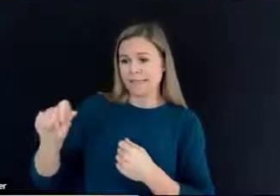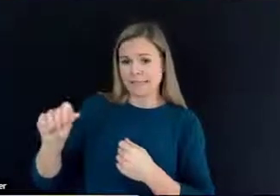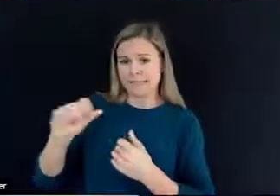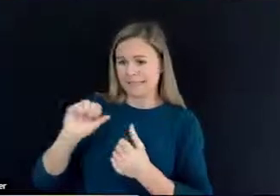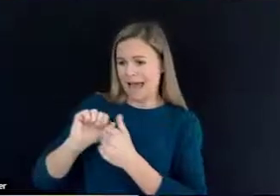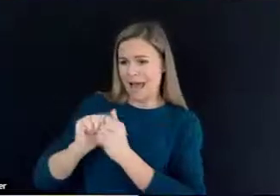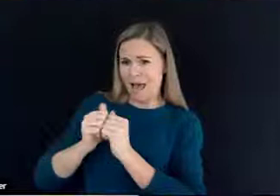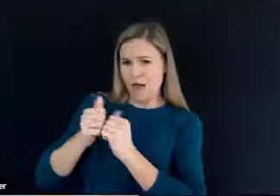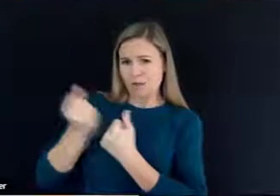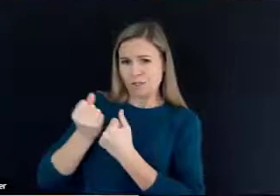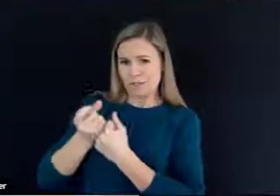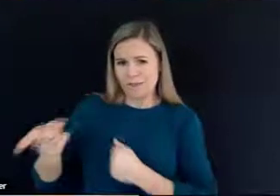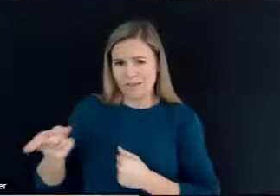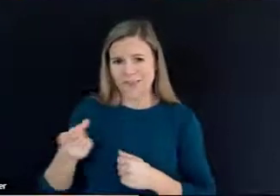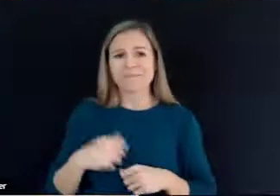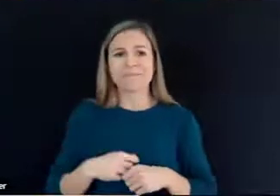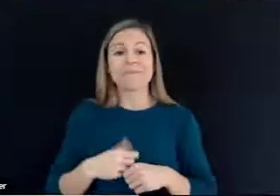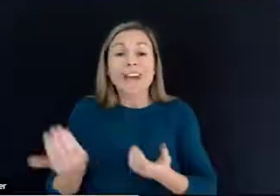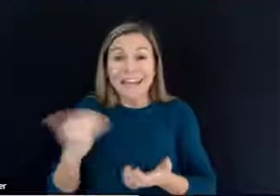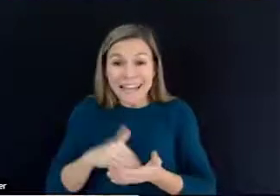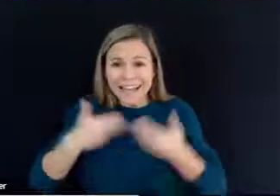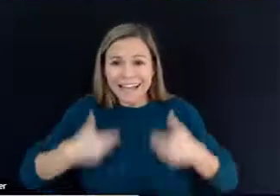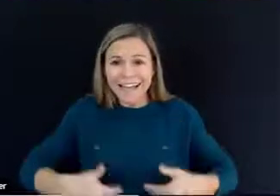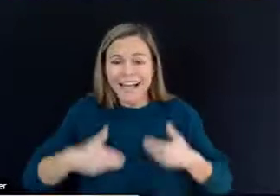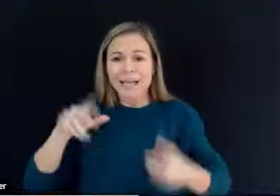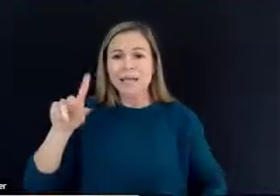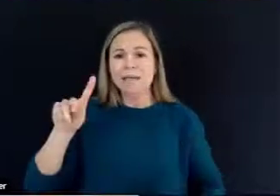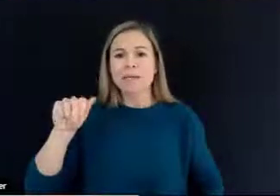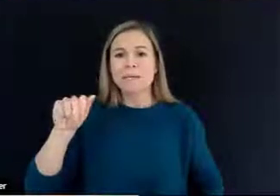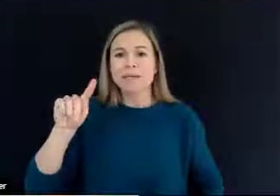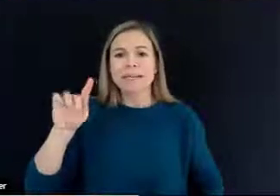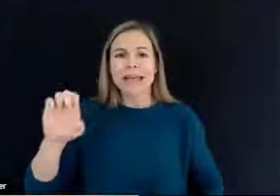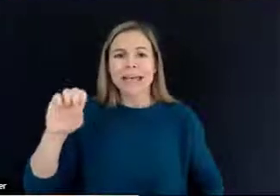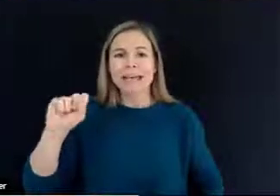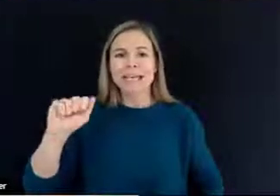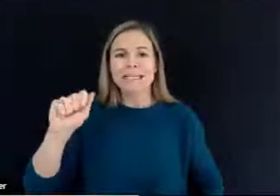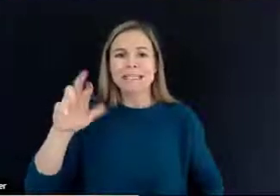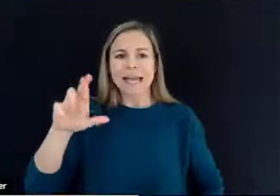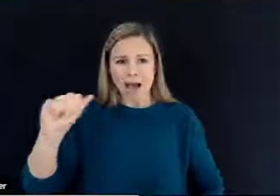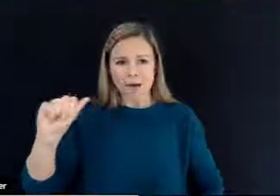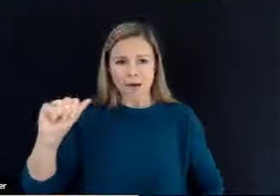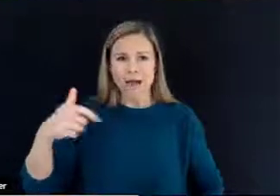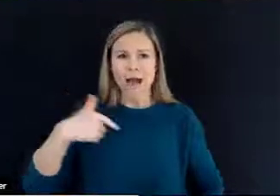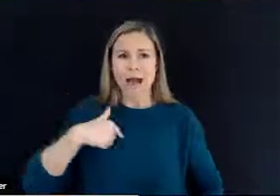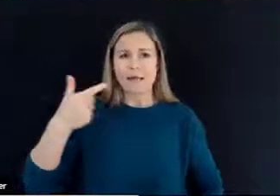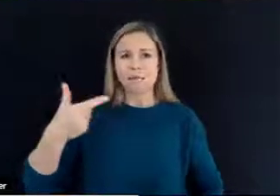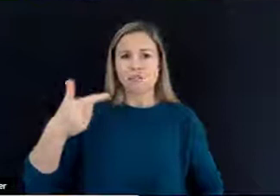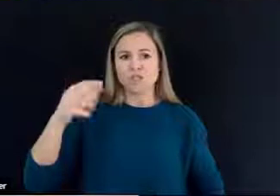And so, I'm Katie Sacra, I'm the GFPD Family Education and Engagement Liaison.